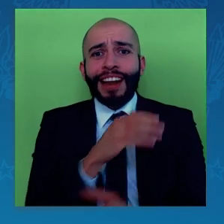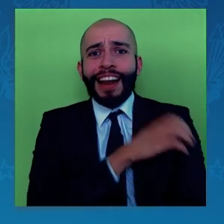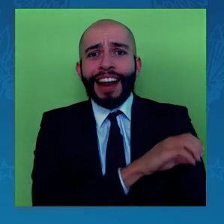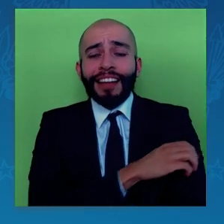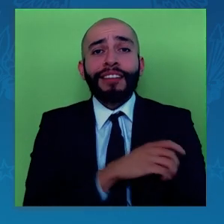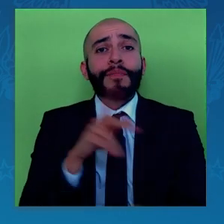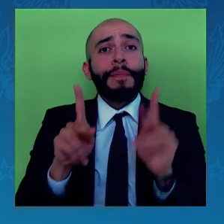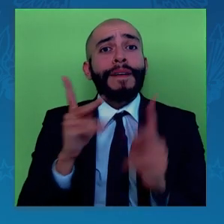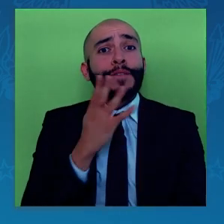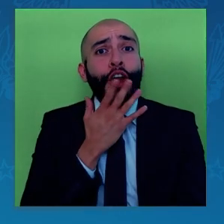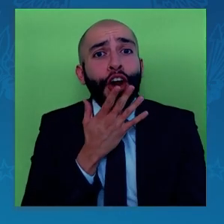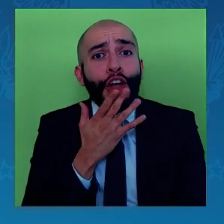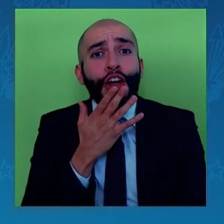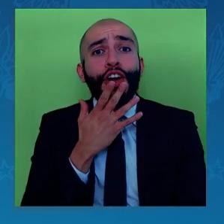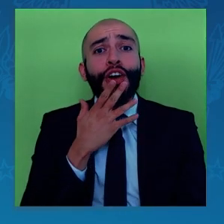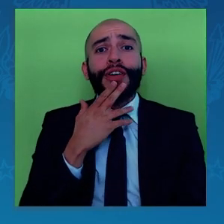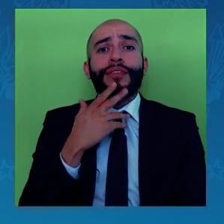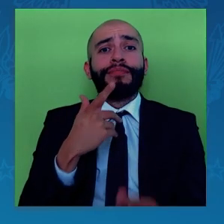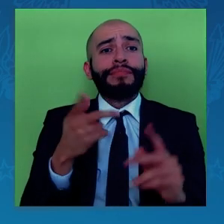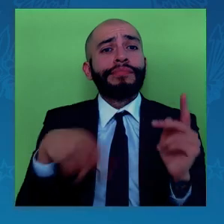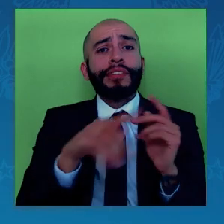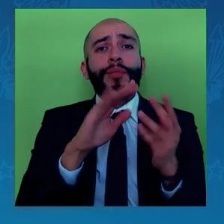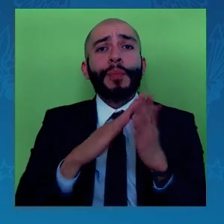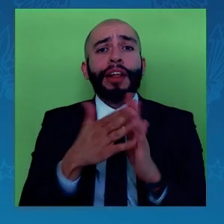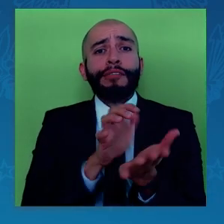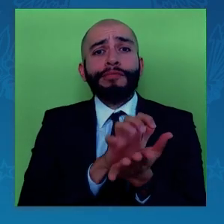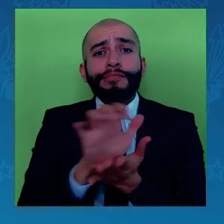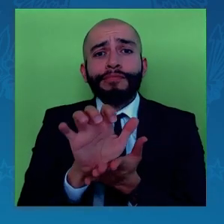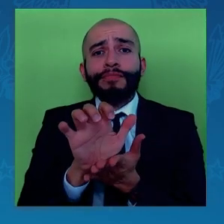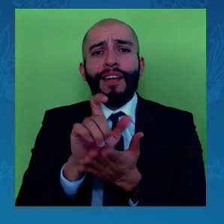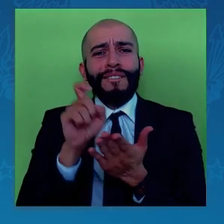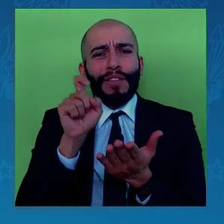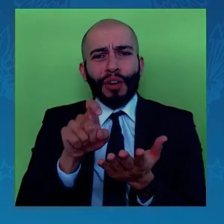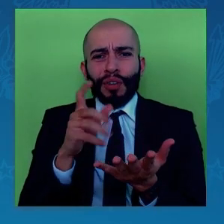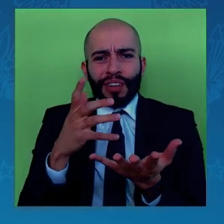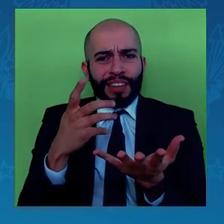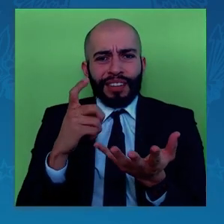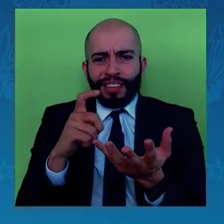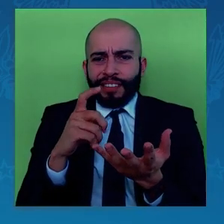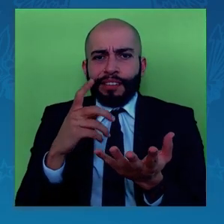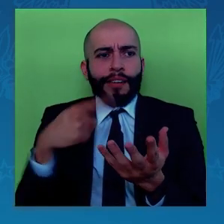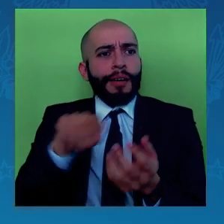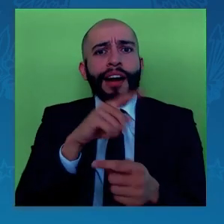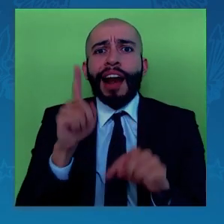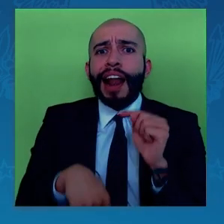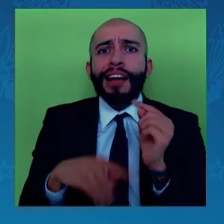nurses, dentists and behavioral health providers. Despite having a calling to care for those most in need